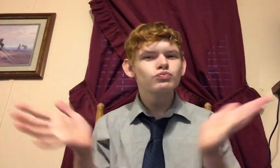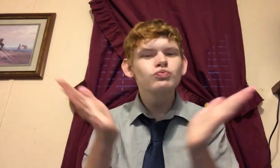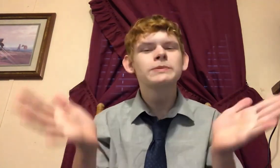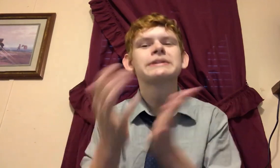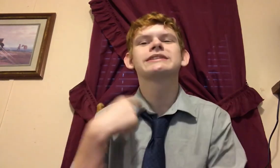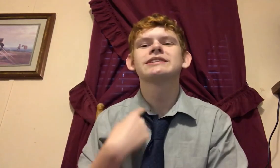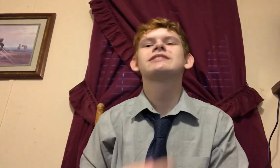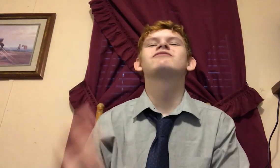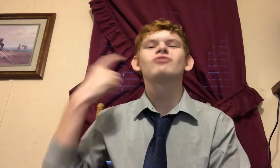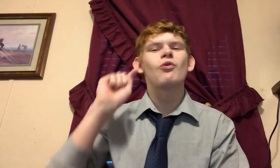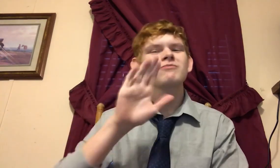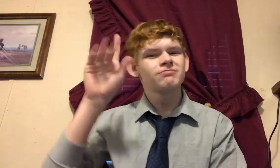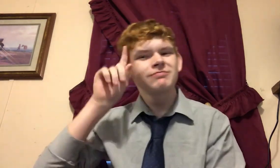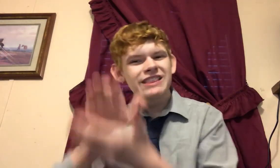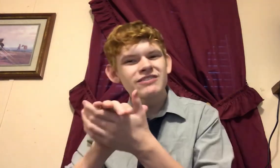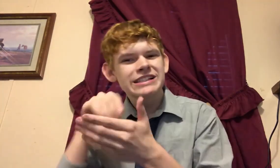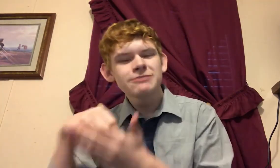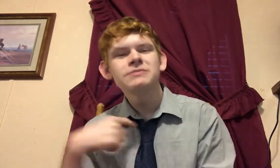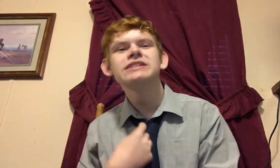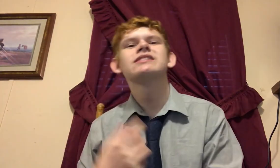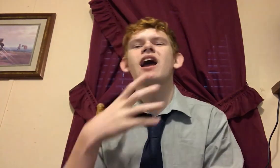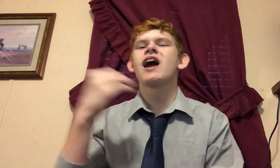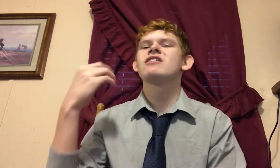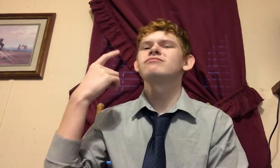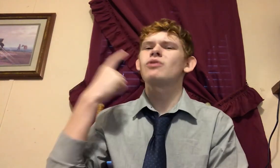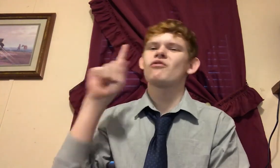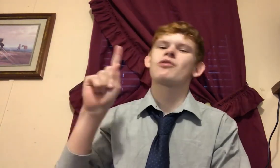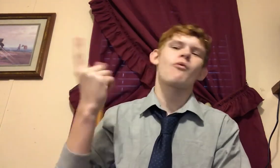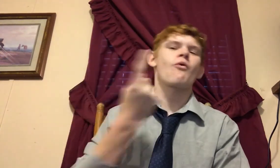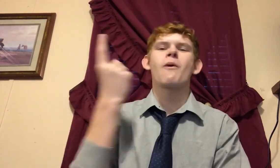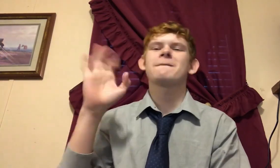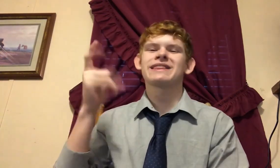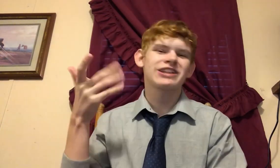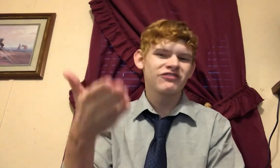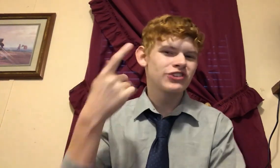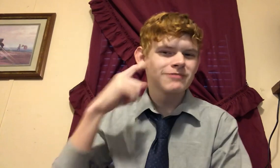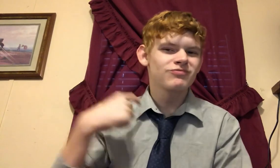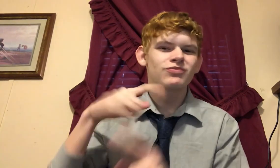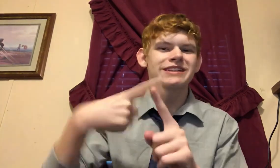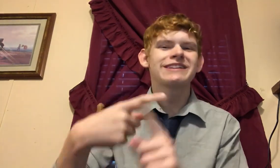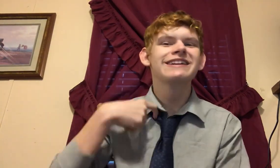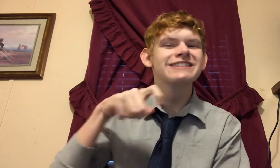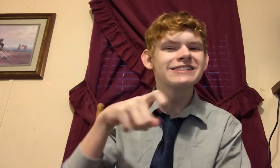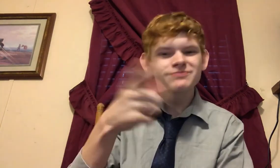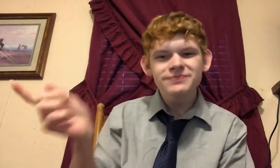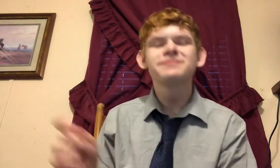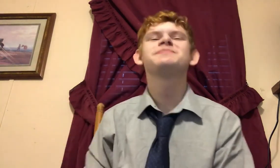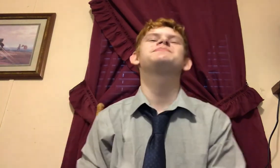for encouraging me, for believing in me, and for always being there for me when I needed them.